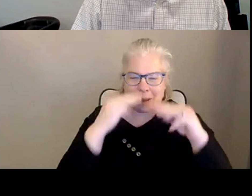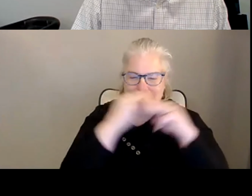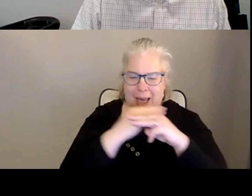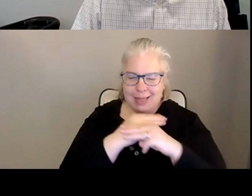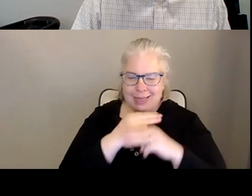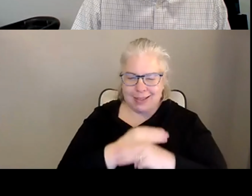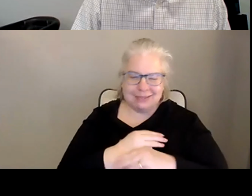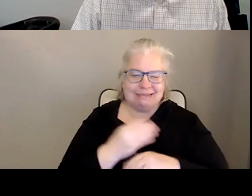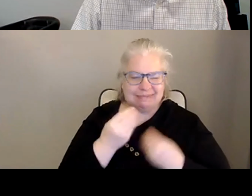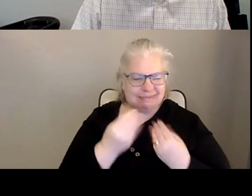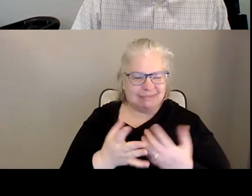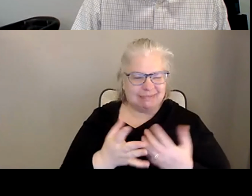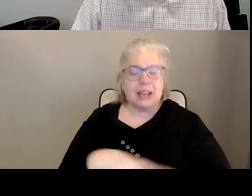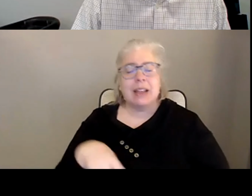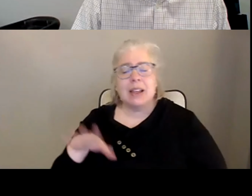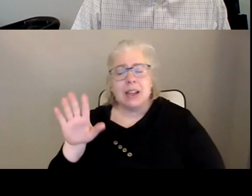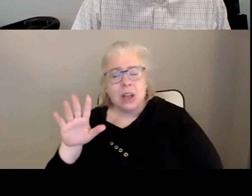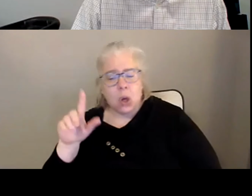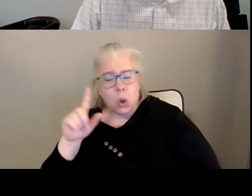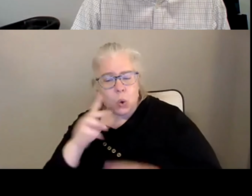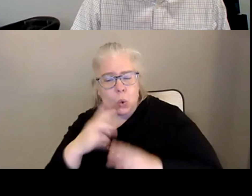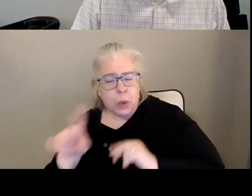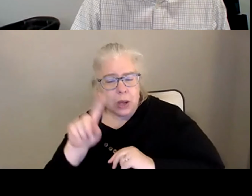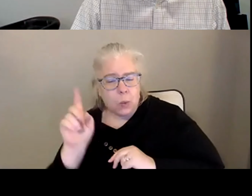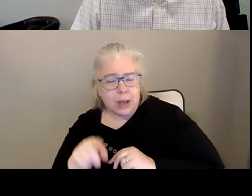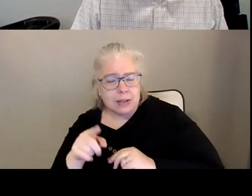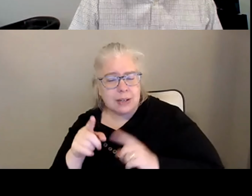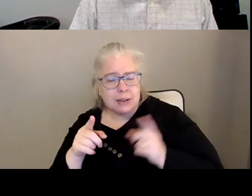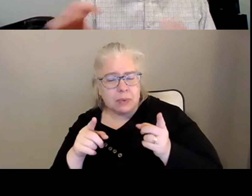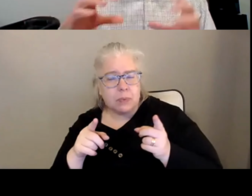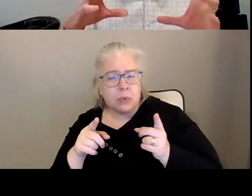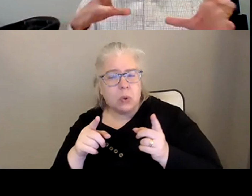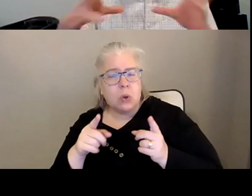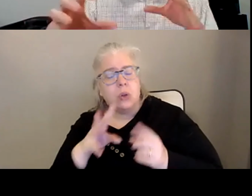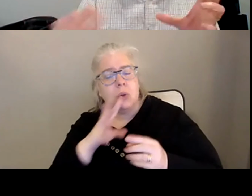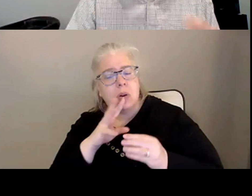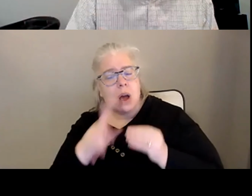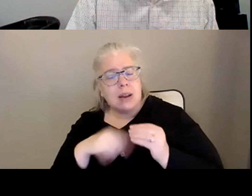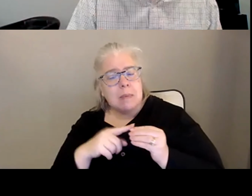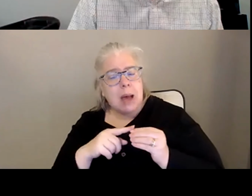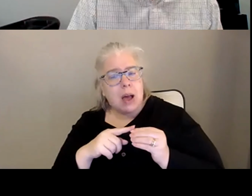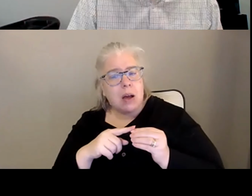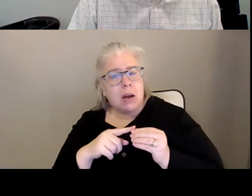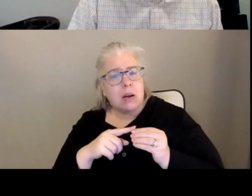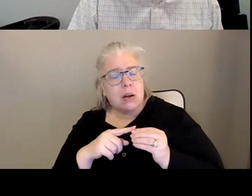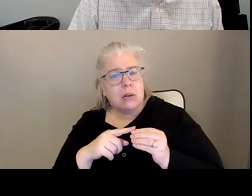Yeah. Well, Tiffany quick question as you wrap up. You talked about coming to live events.